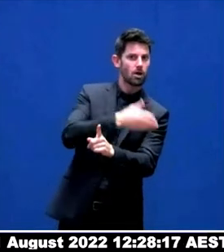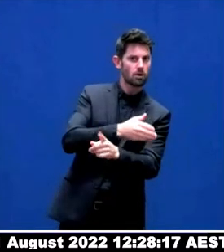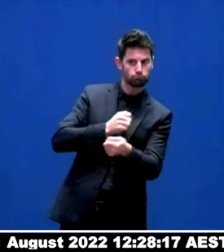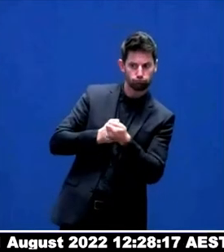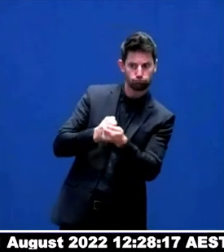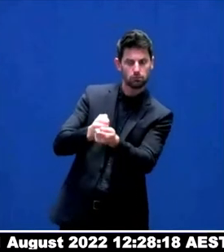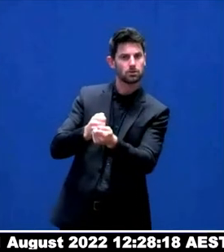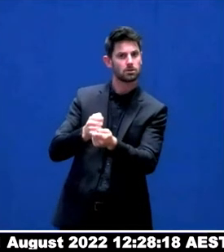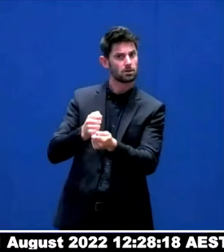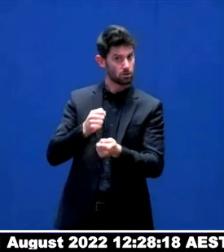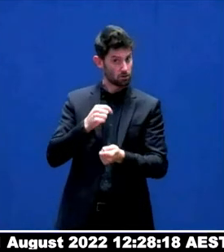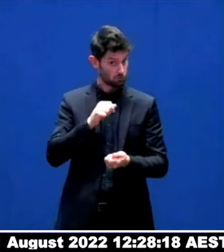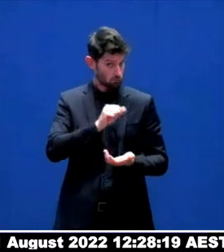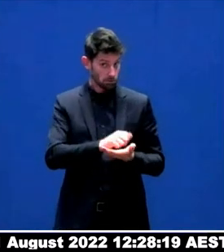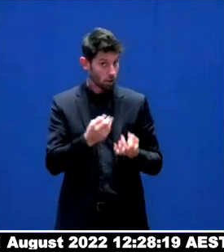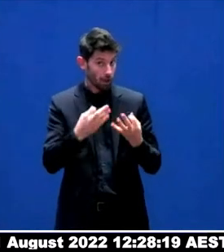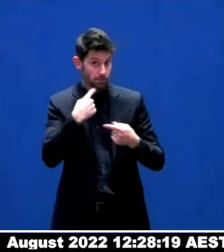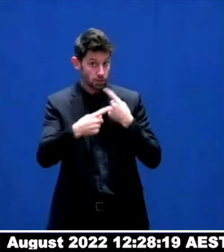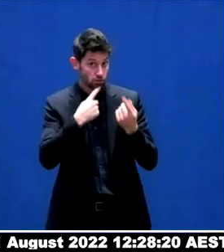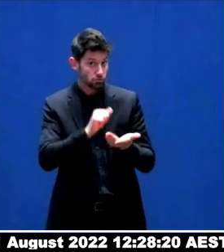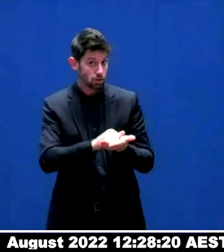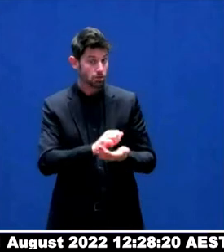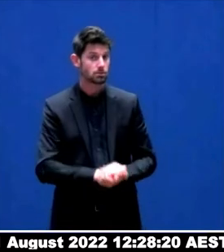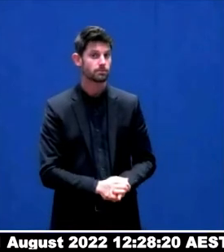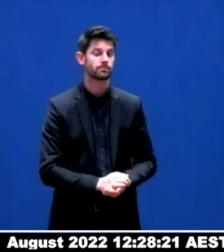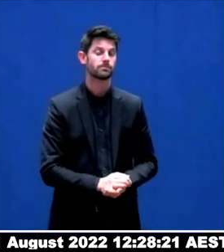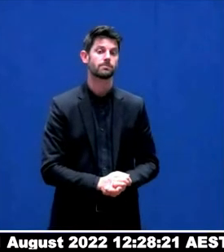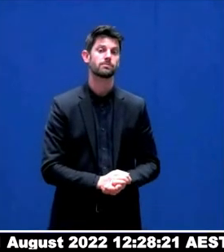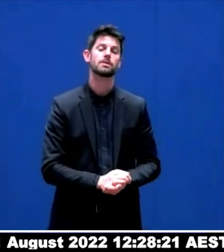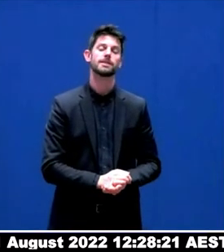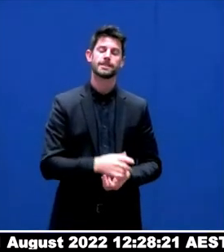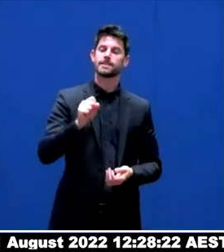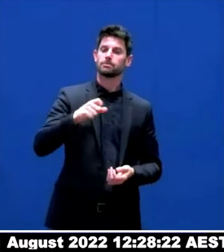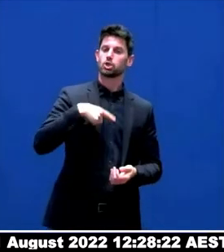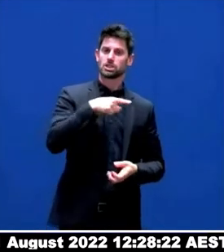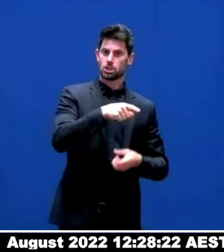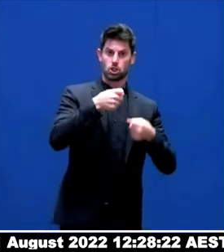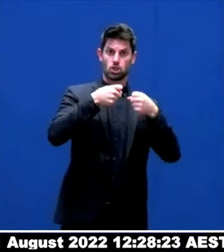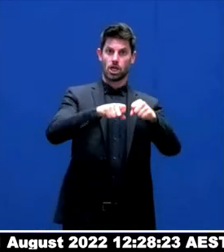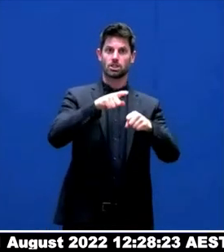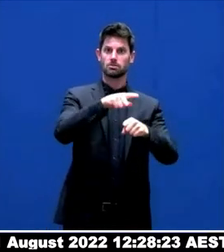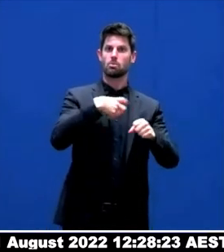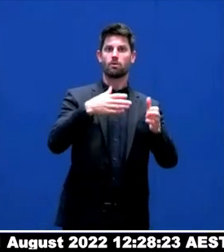Again, because the Strategy's focused on people who are vulnerable, which